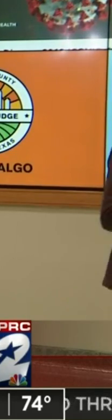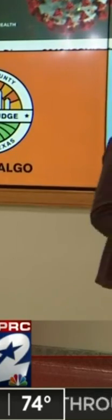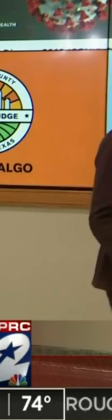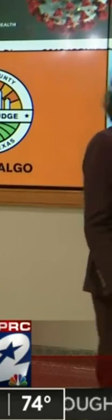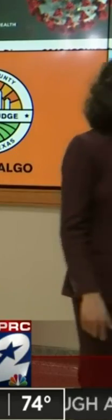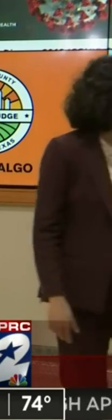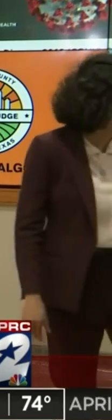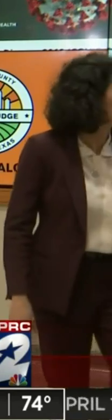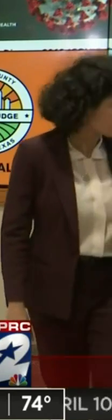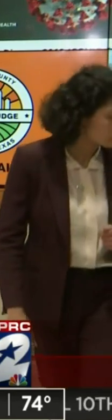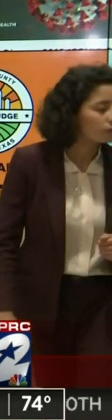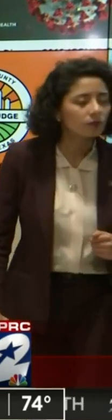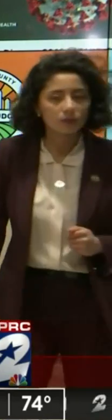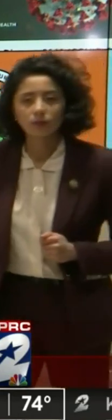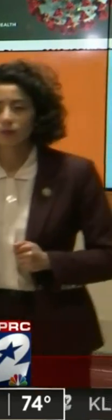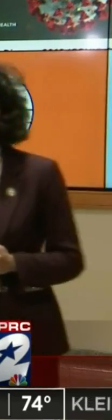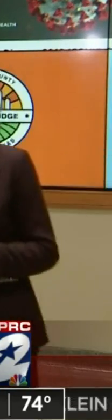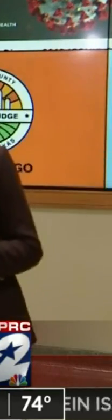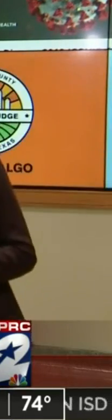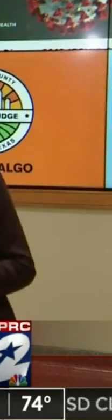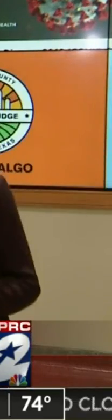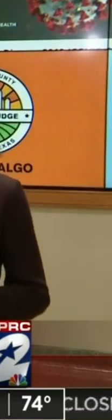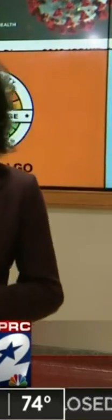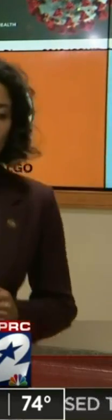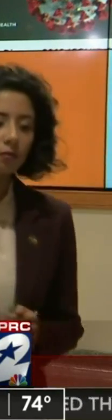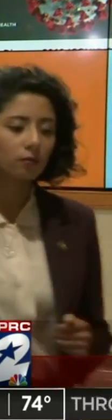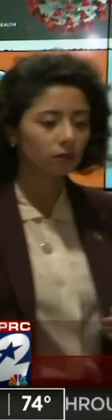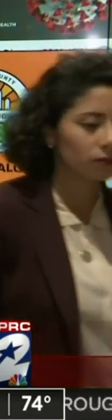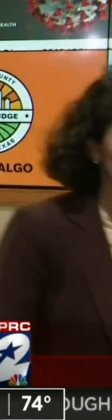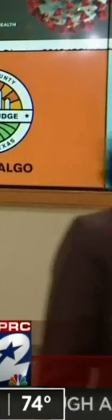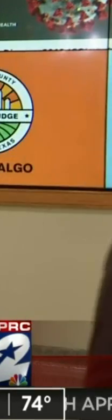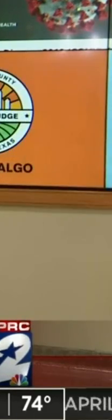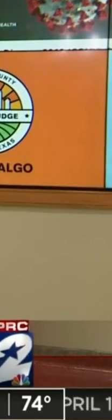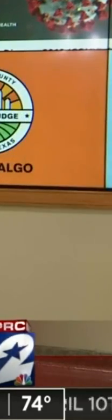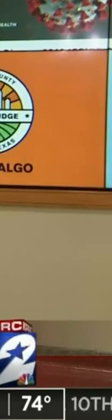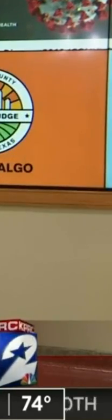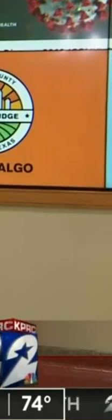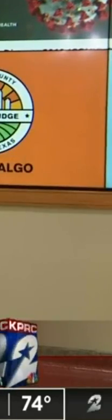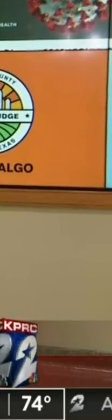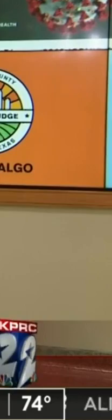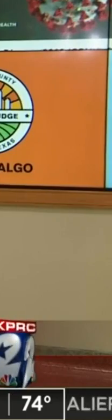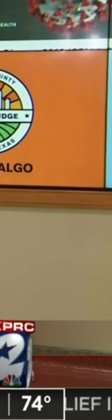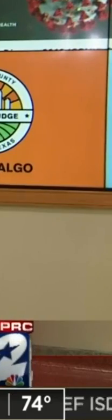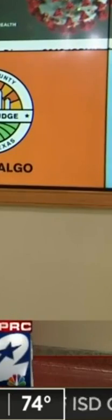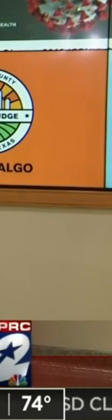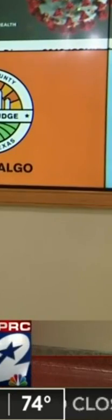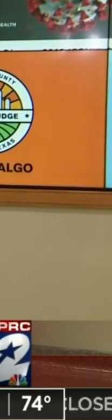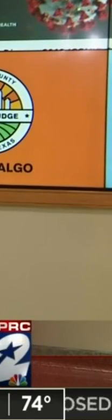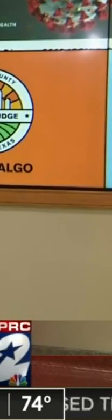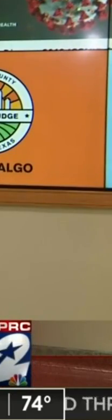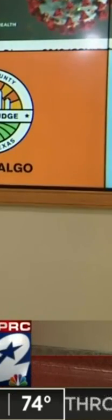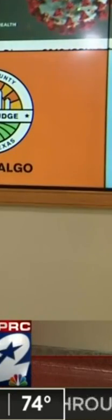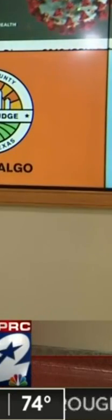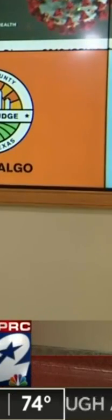RESTAURANTS IN HARRIS COUNTY FOR THE NEXT 15 DAYS, AND HOUSTON’S THE NEXT 15 DAYS, AND HOUSTON’S FOURTH BIG CITY TO TAKE MEASURES FOURTH BIG CITY TO TAKE MEASURES TO SLOW DOWN THE PROGRESSION OF